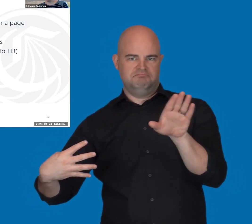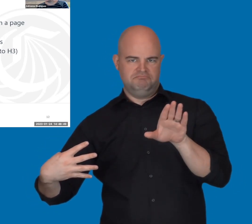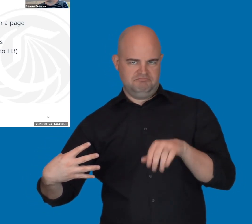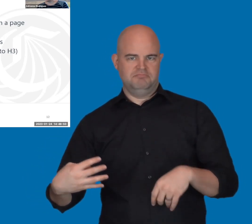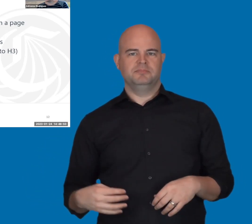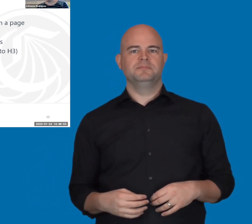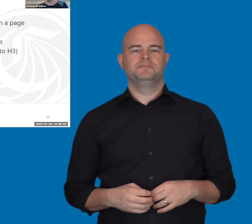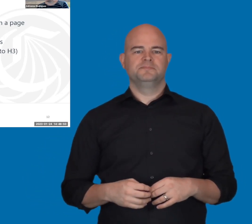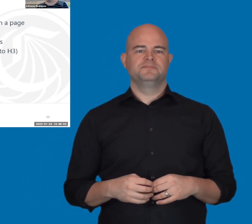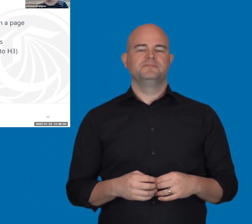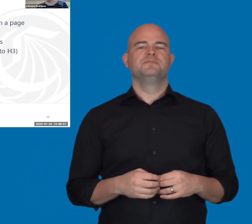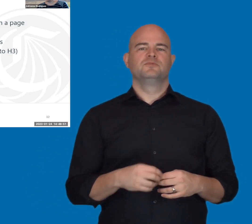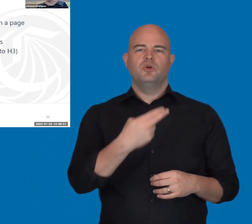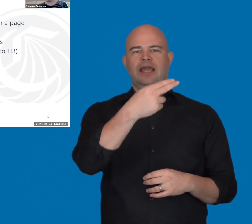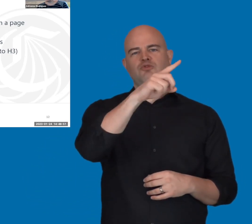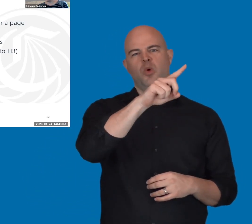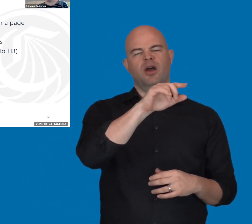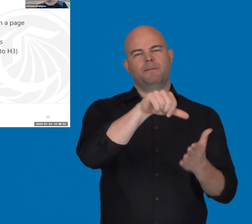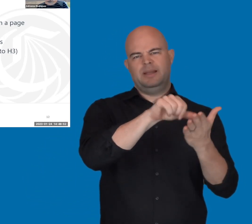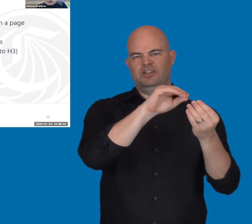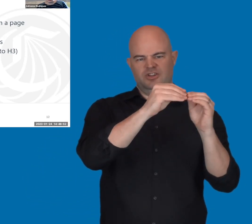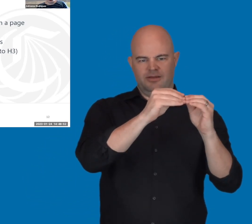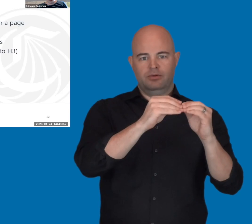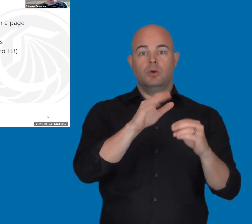Your topic is Header 2. Your subtopics as Header 3.